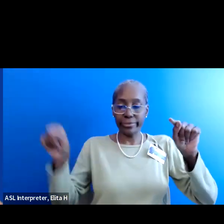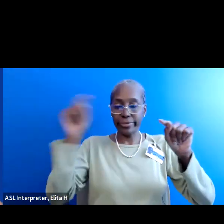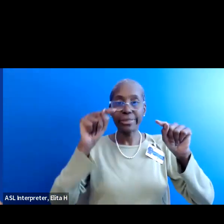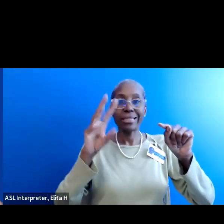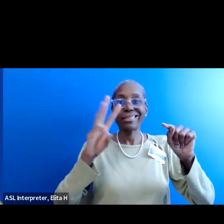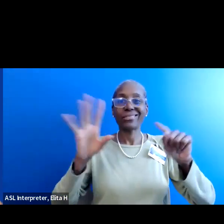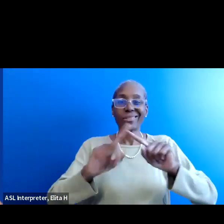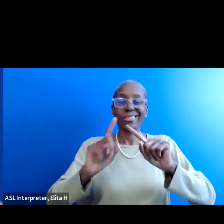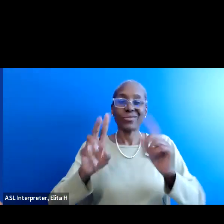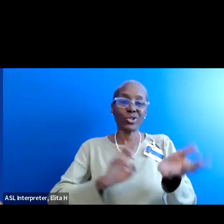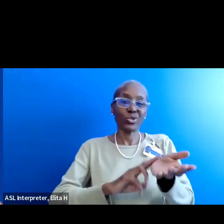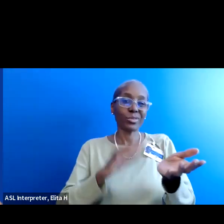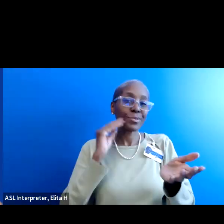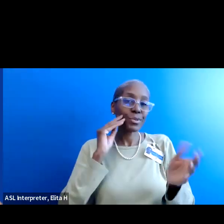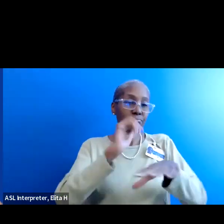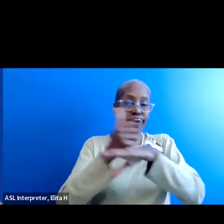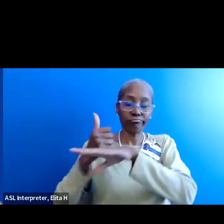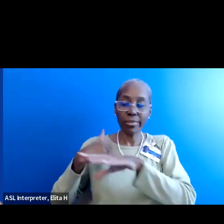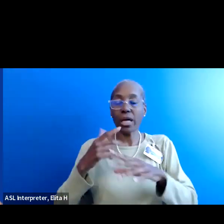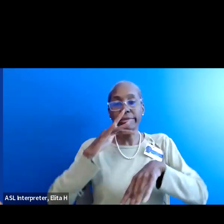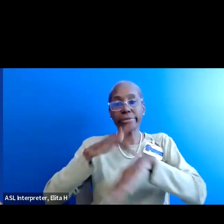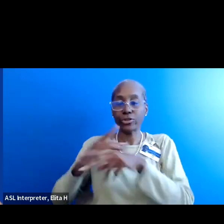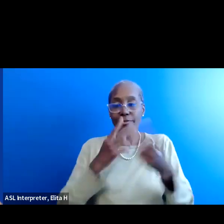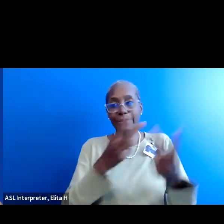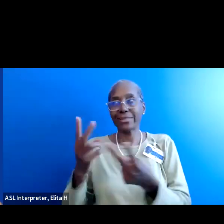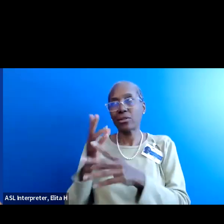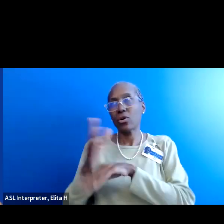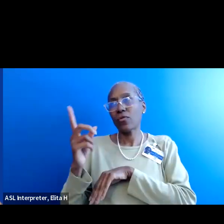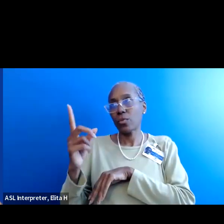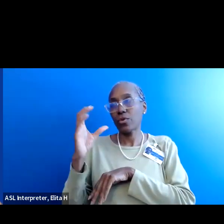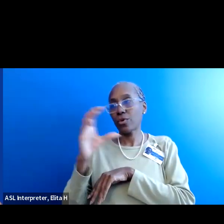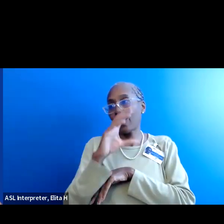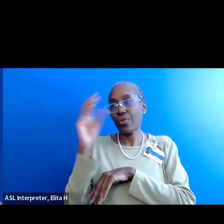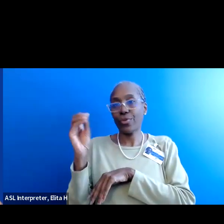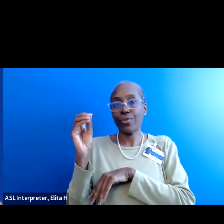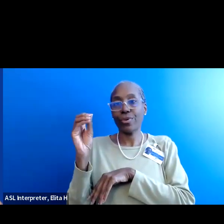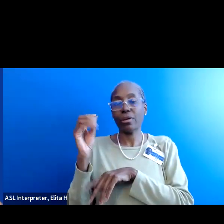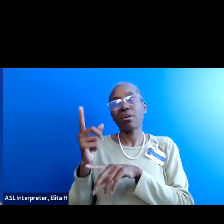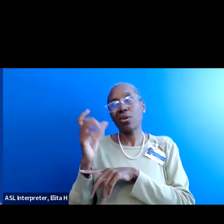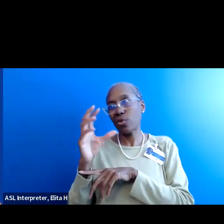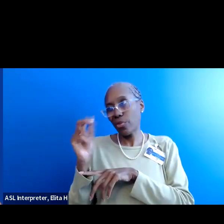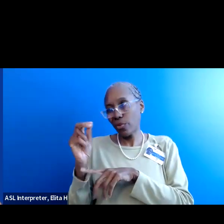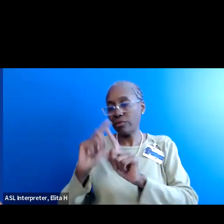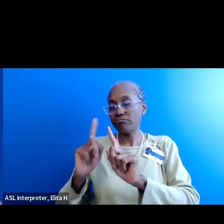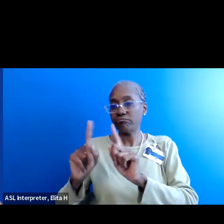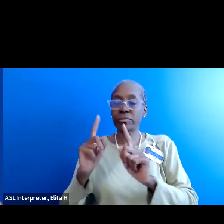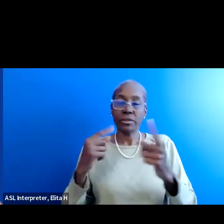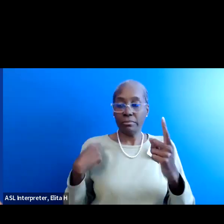facilities I was responsible for visiting, and 130 assisted living facilities, myself and two staff and some volunteers.